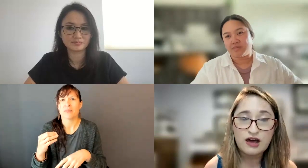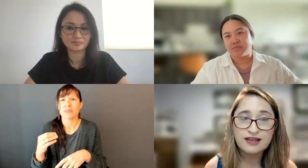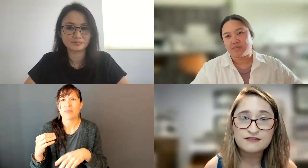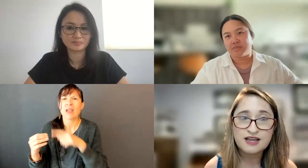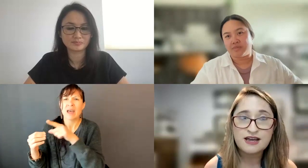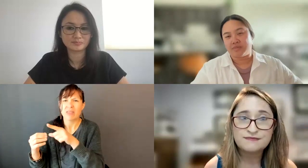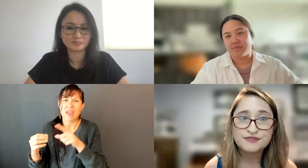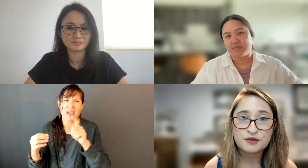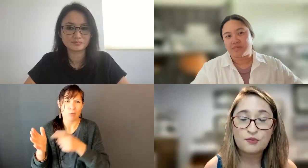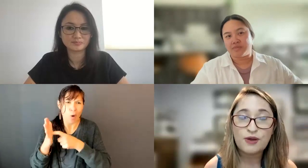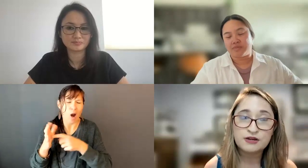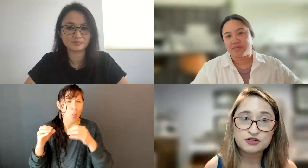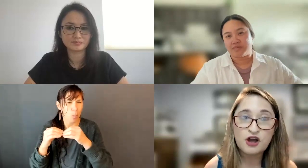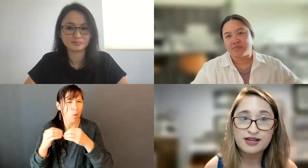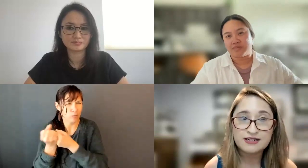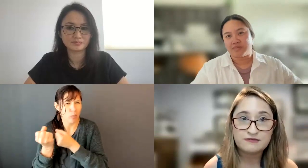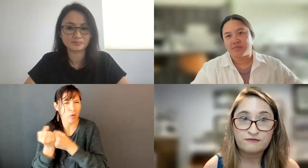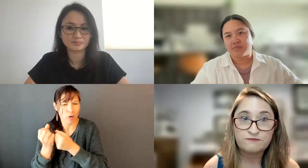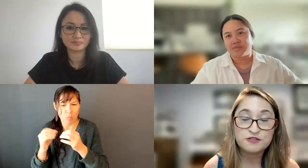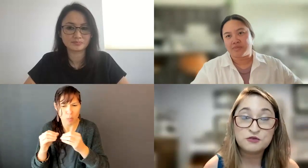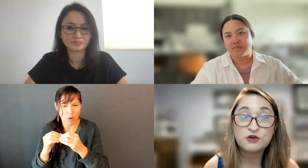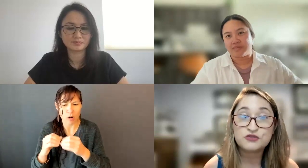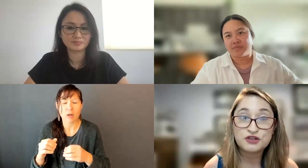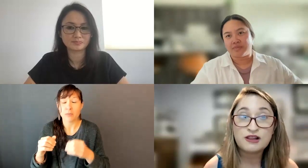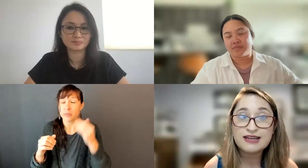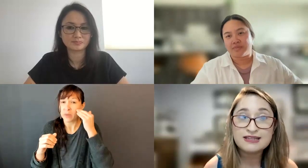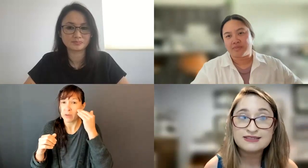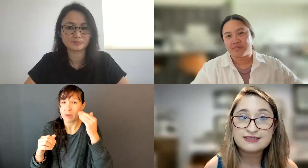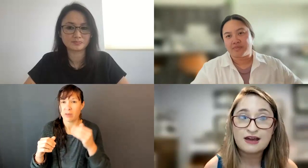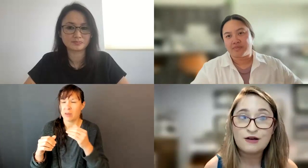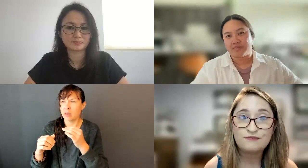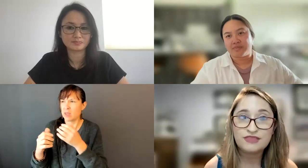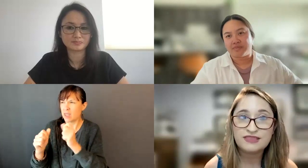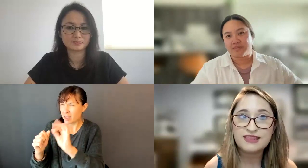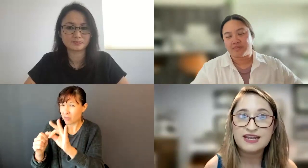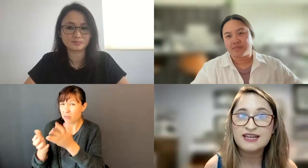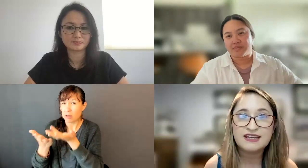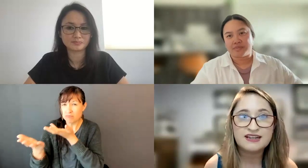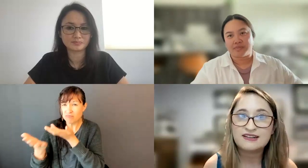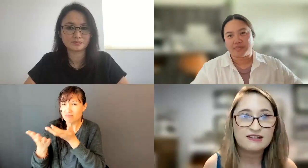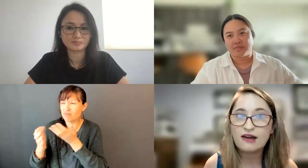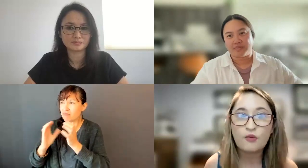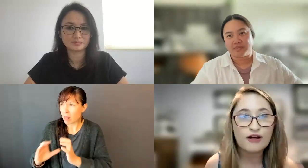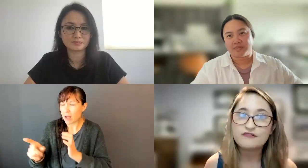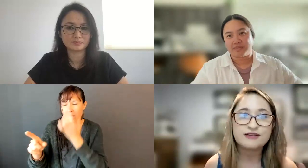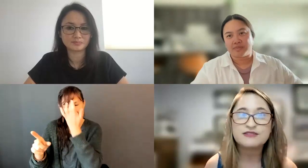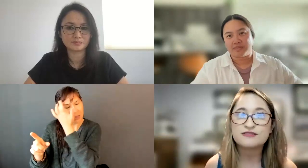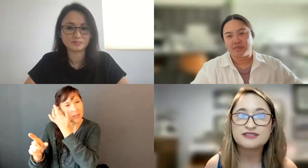A lot of times when you're talking to those clients, they need a wealth of resources.